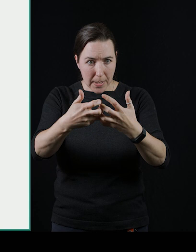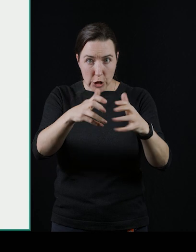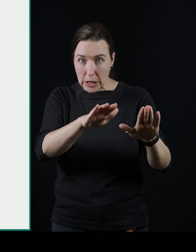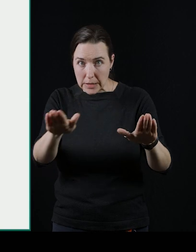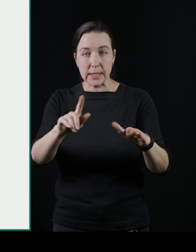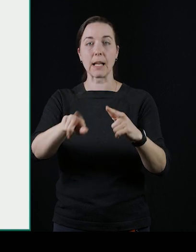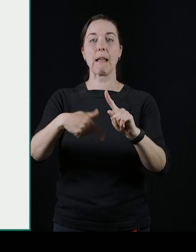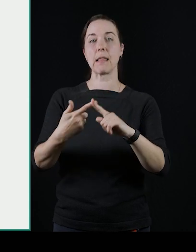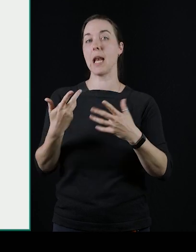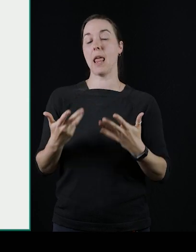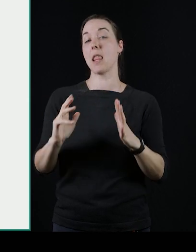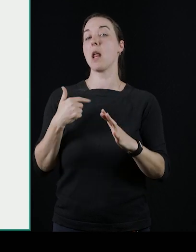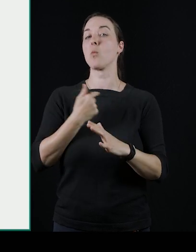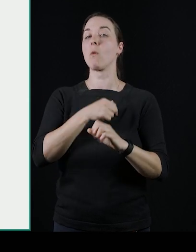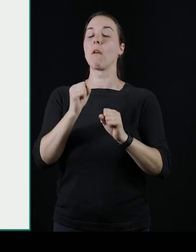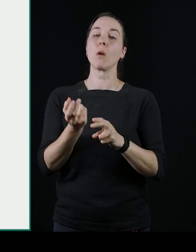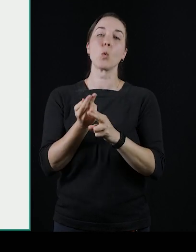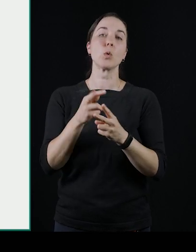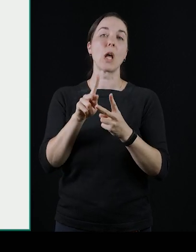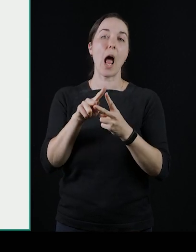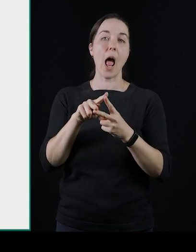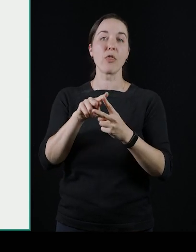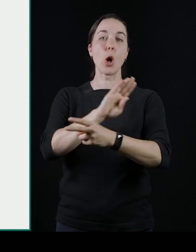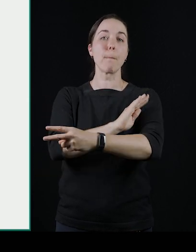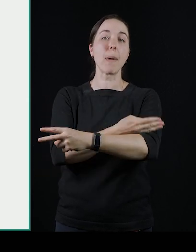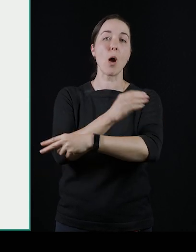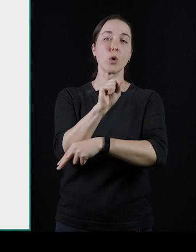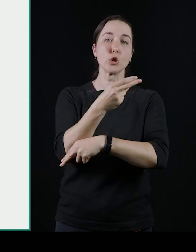And in the end, we can use either a power cell